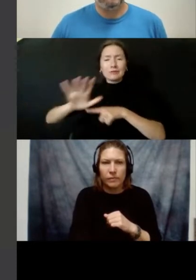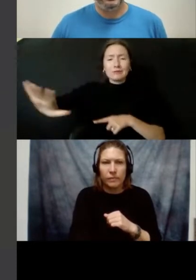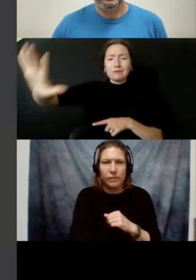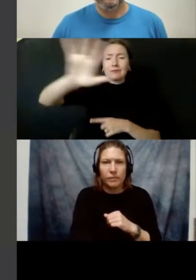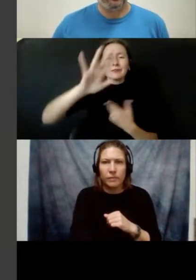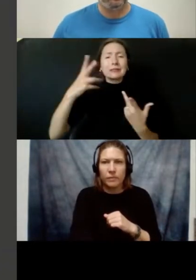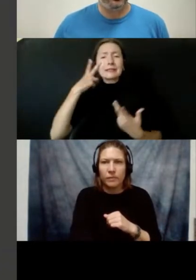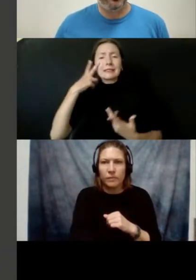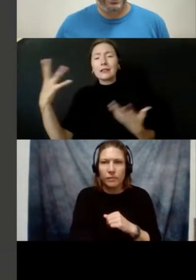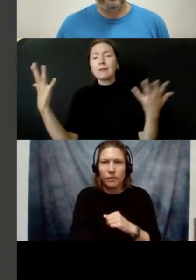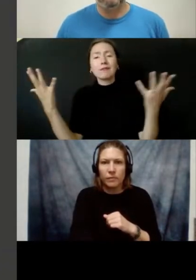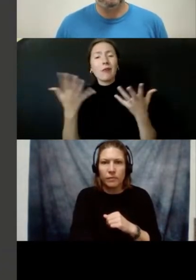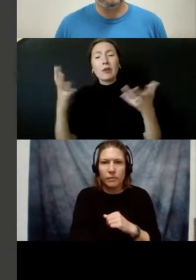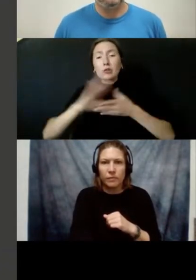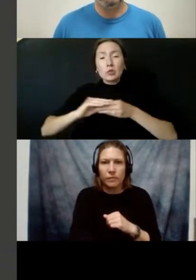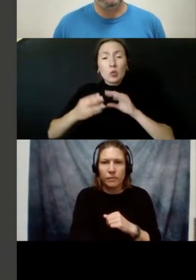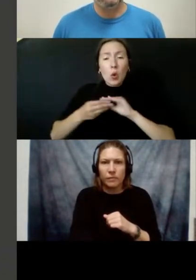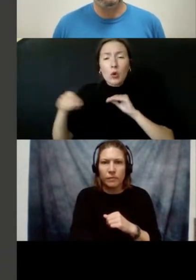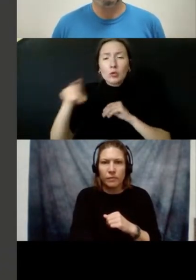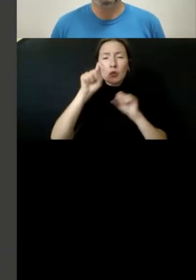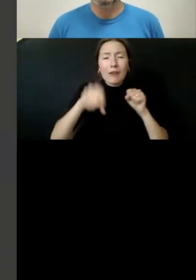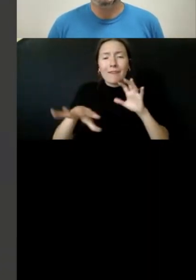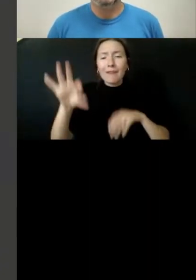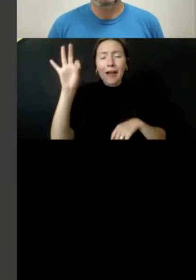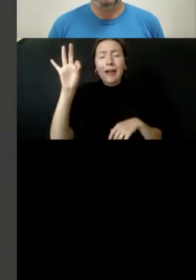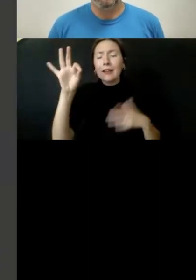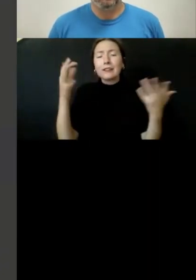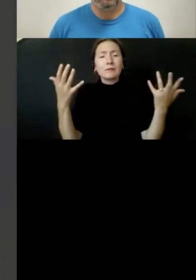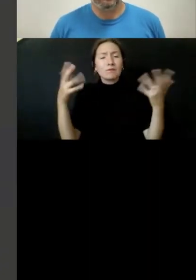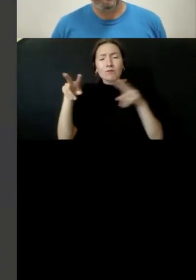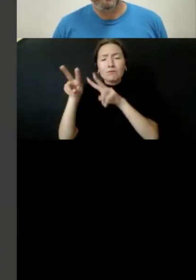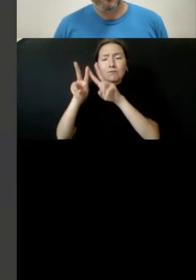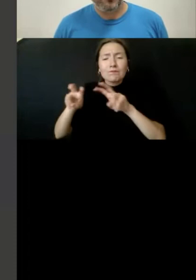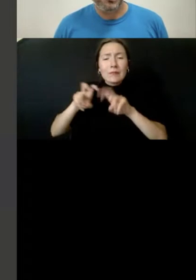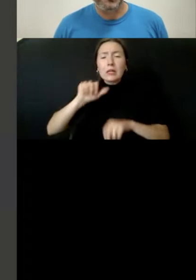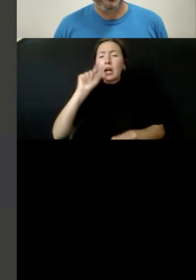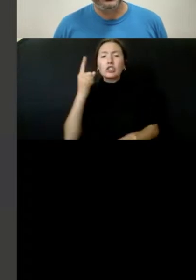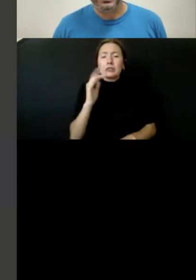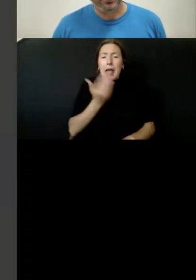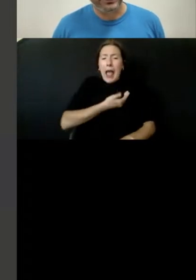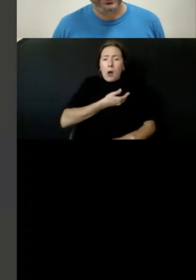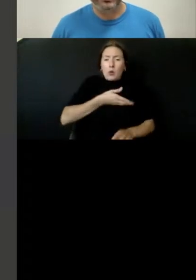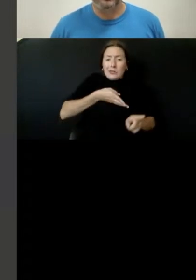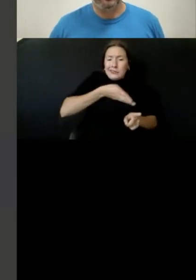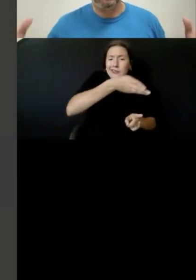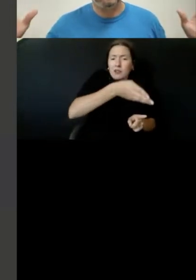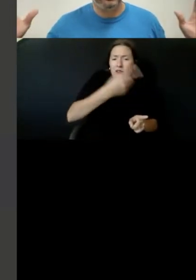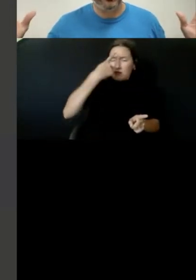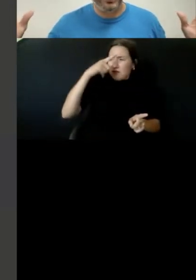or stakeholders that are saying we don't need to do that um talk about it from a perspective of uh